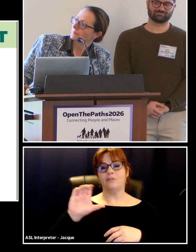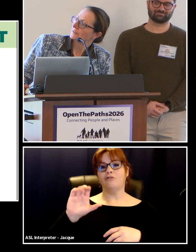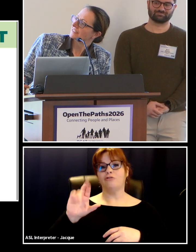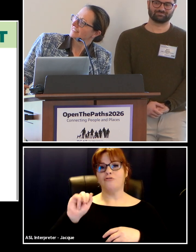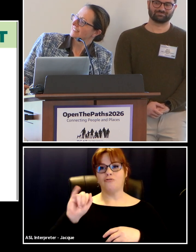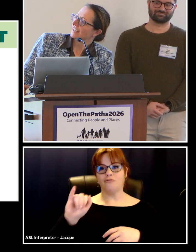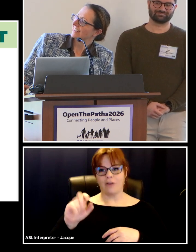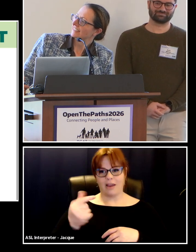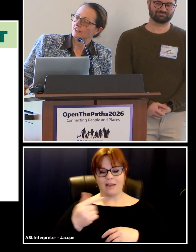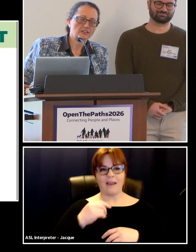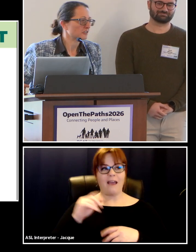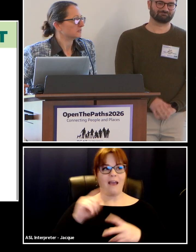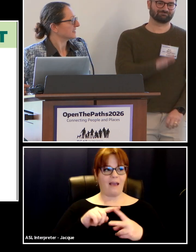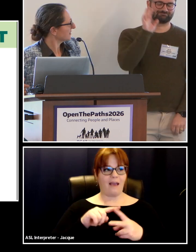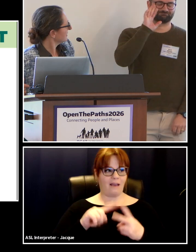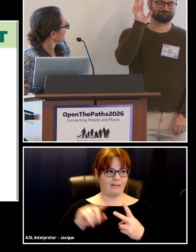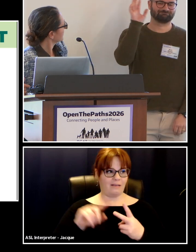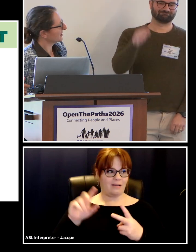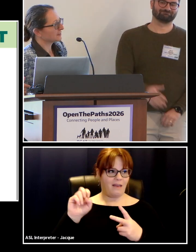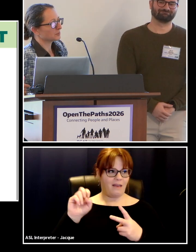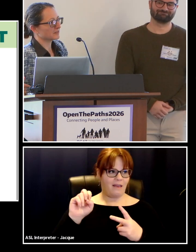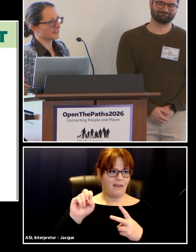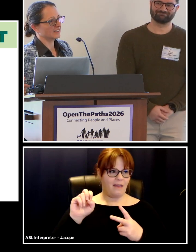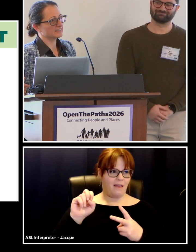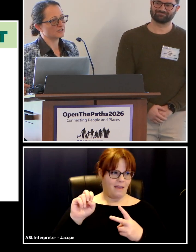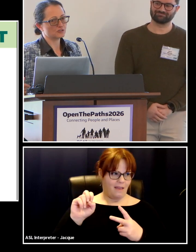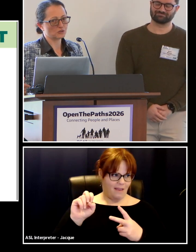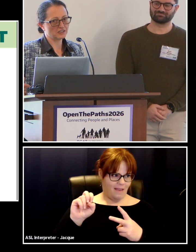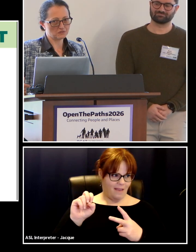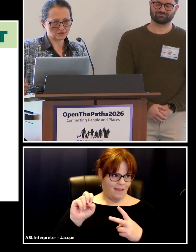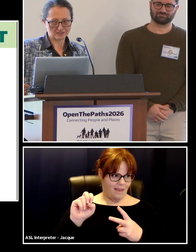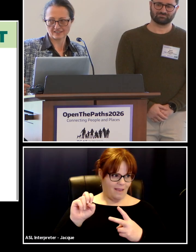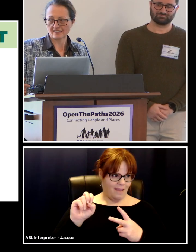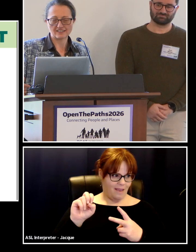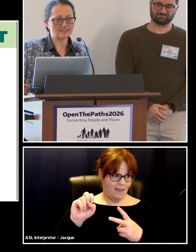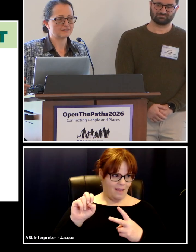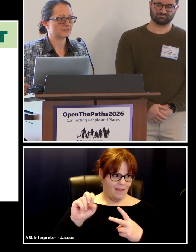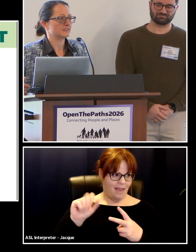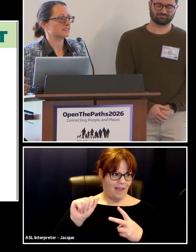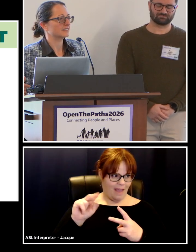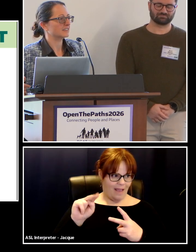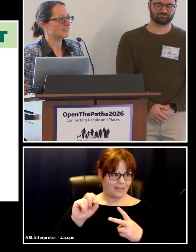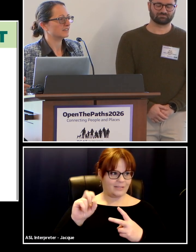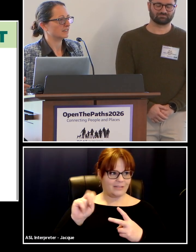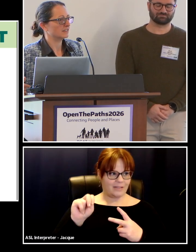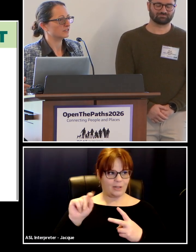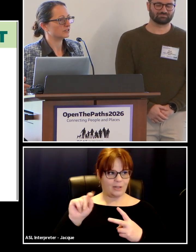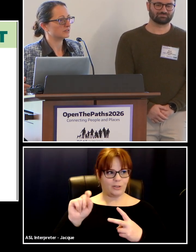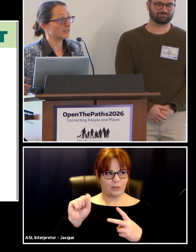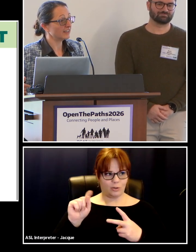remotely and Kurt Winner are going to present joint work that they've recently done to take